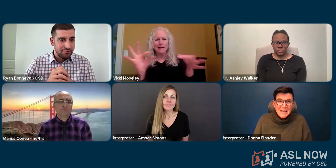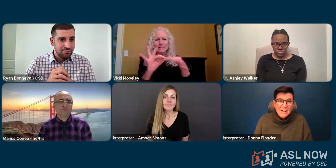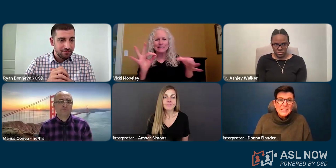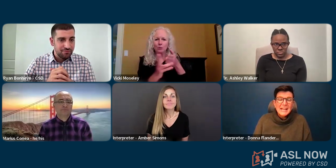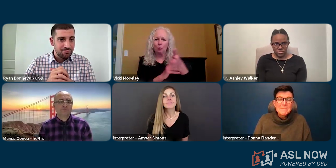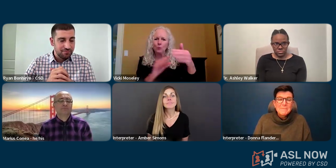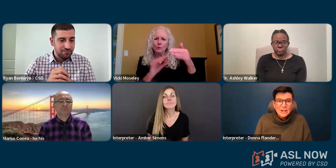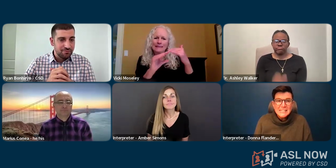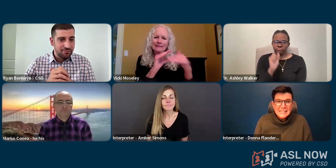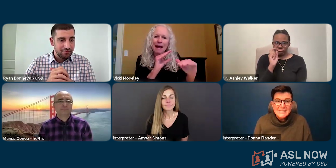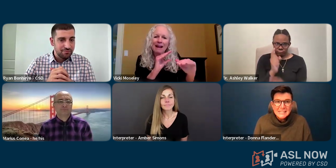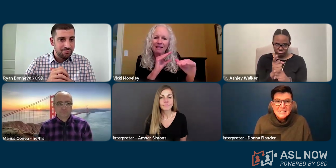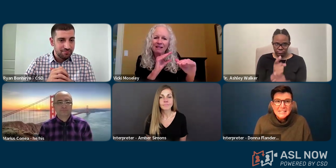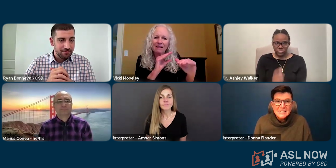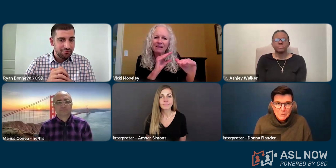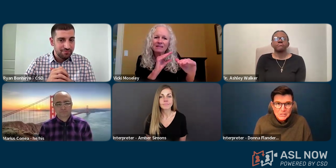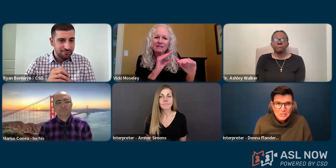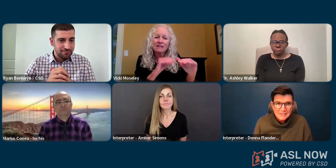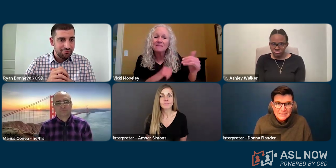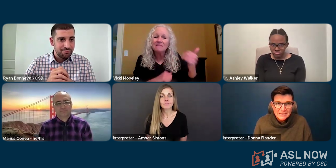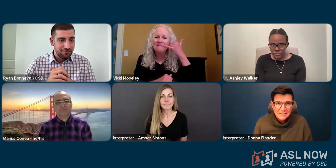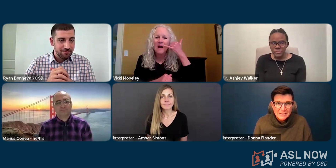email, then I'm guaranteed to get to that person.